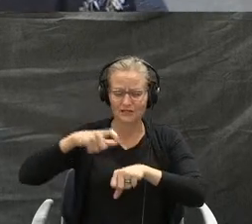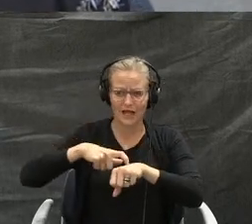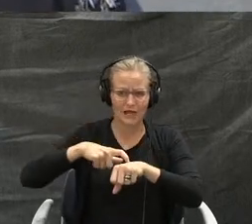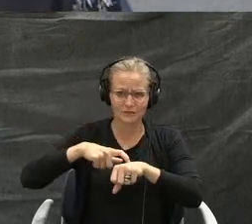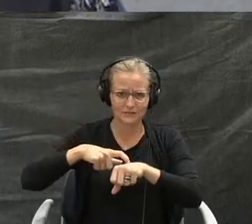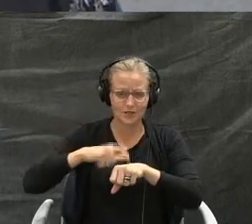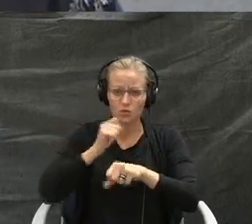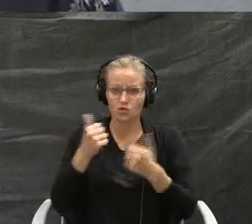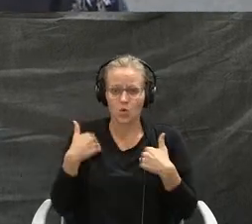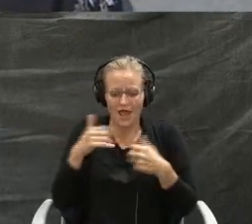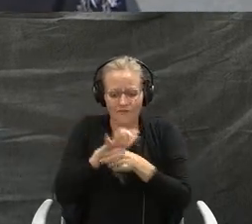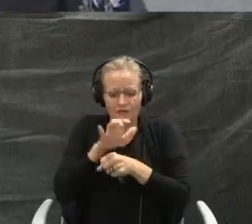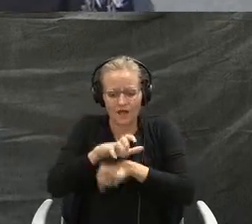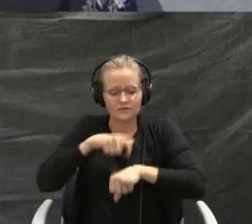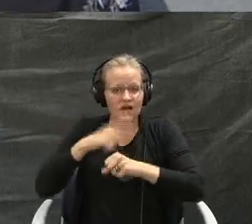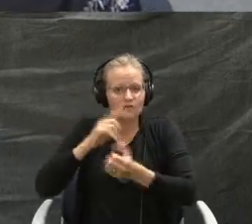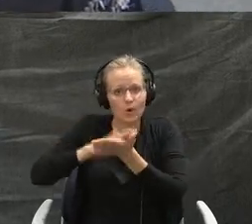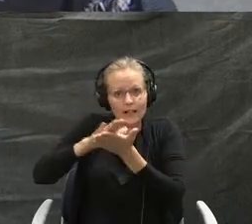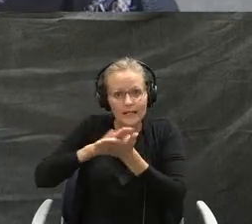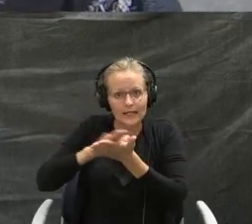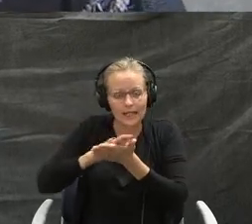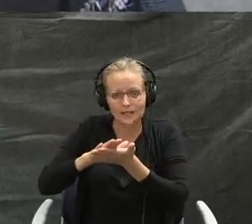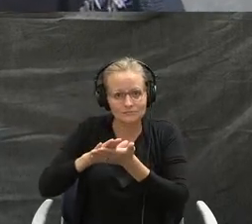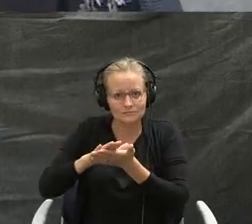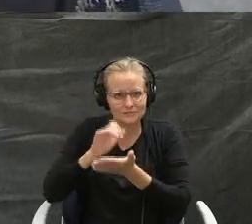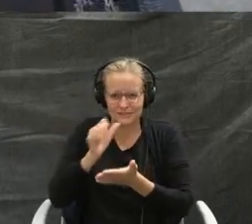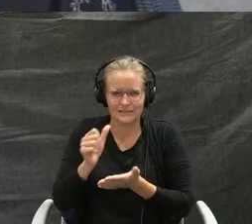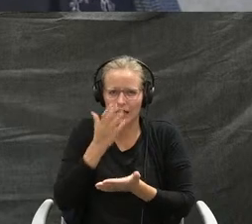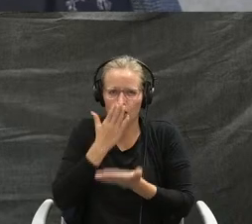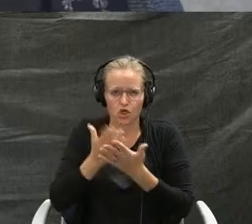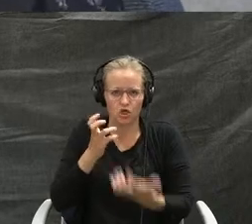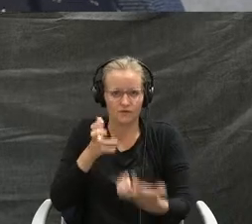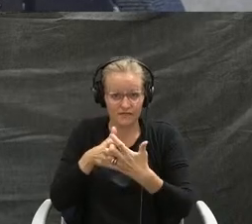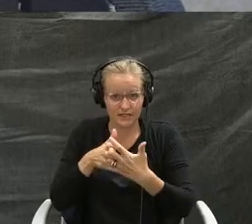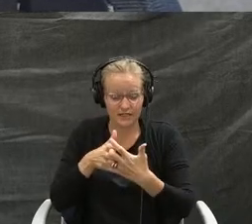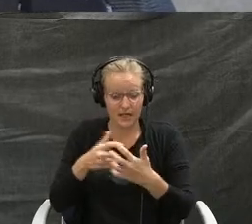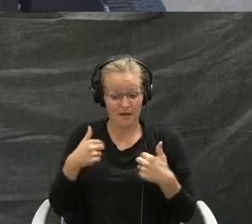between groups. But I like the idea of dividing the middle